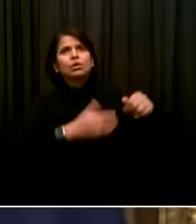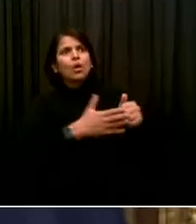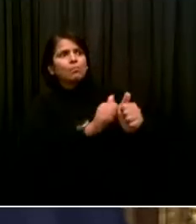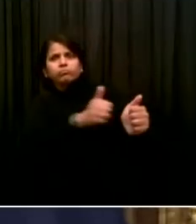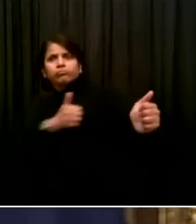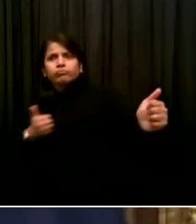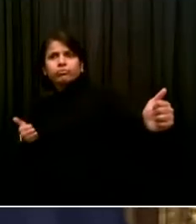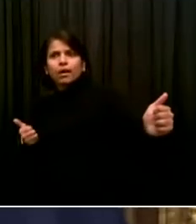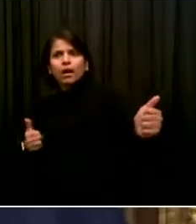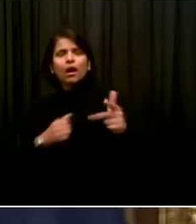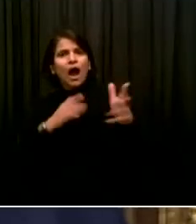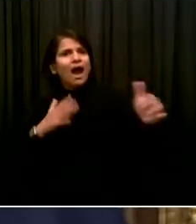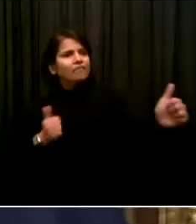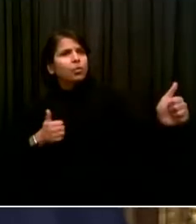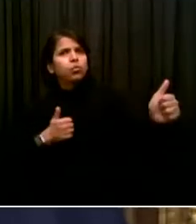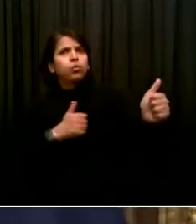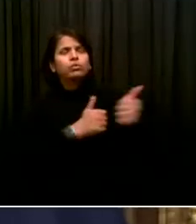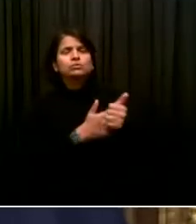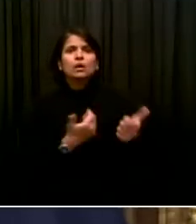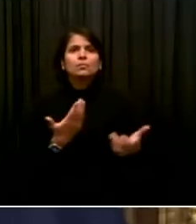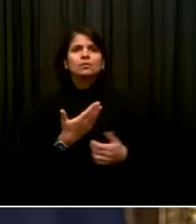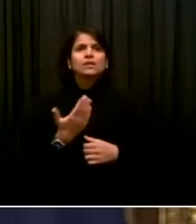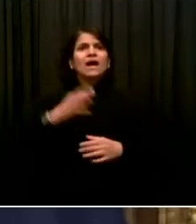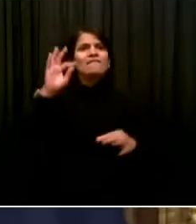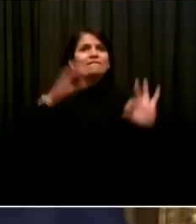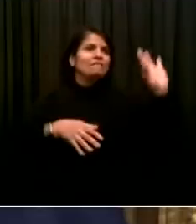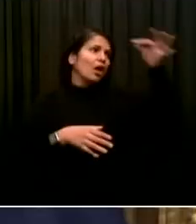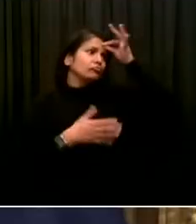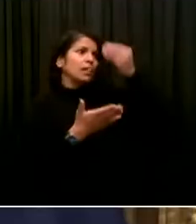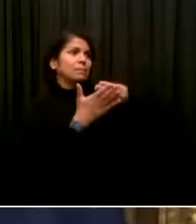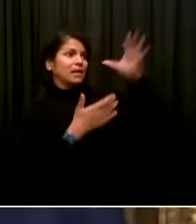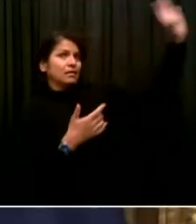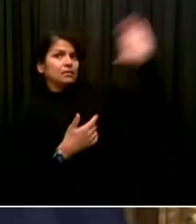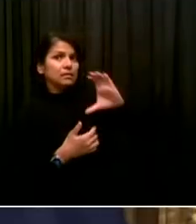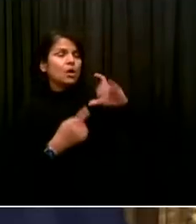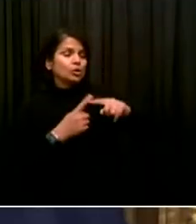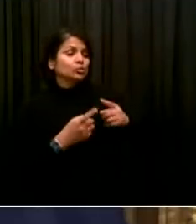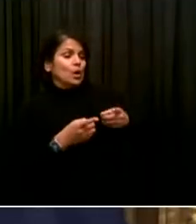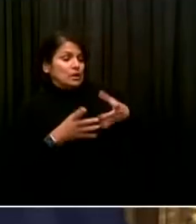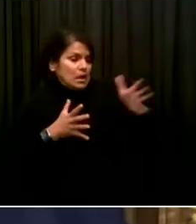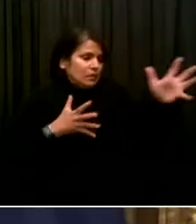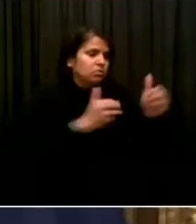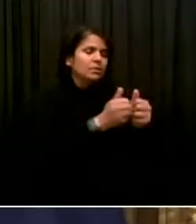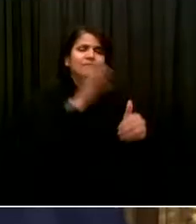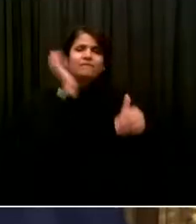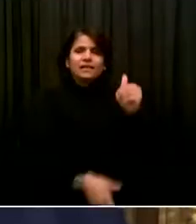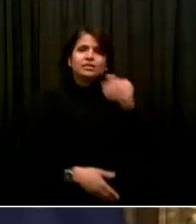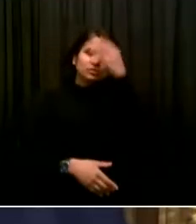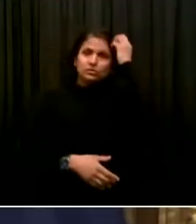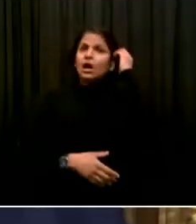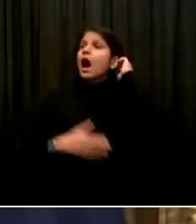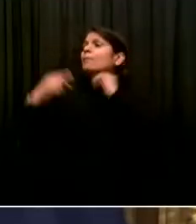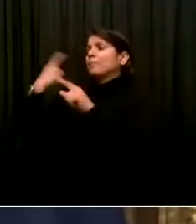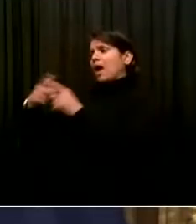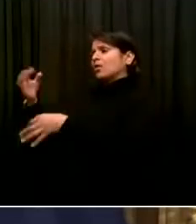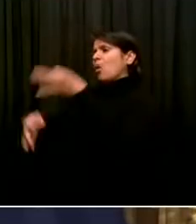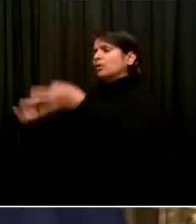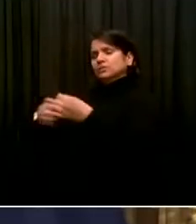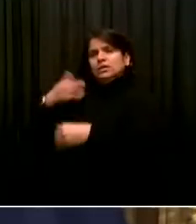BE DONE BY ANY MEANS NECESSARY INLUCDING USE OF FORFEITURE FUND OR FEDERAL STIMULUS MONEY.